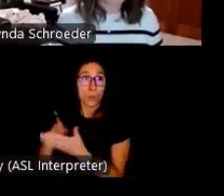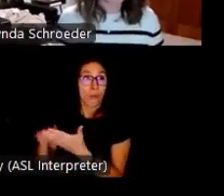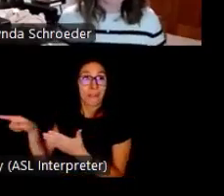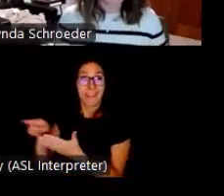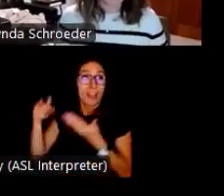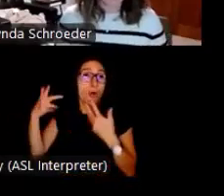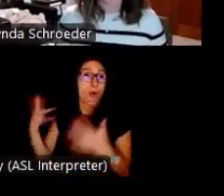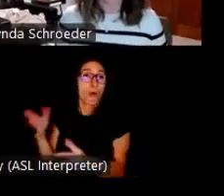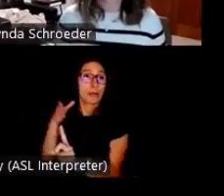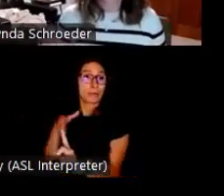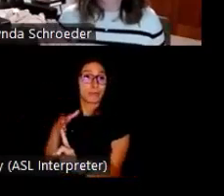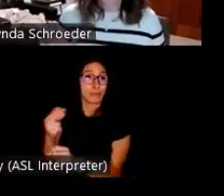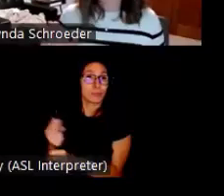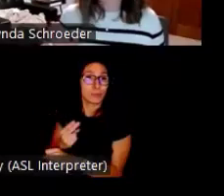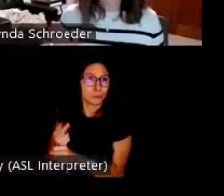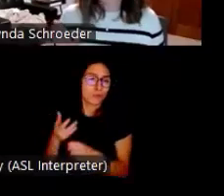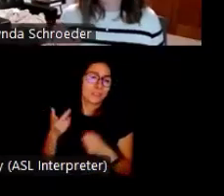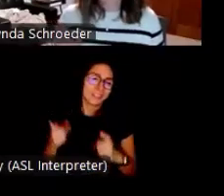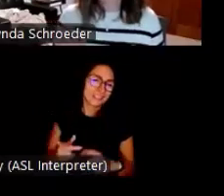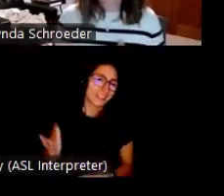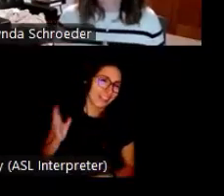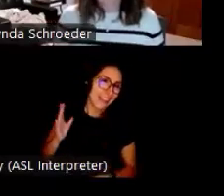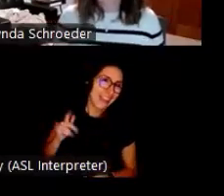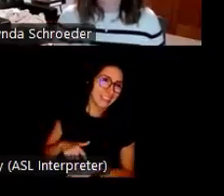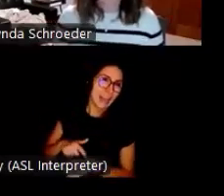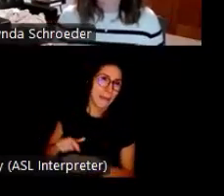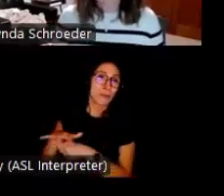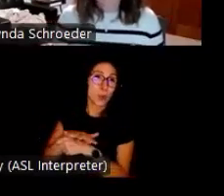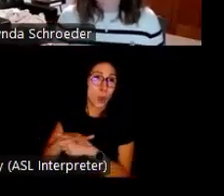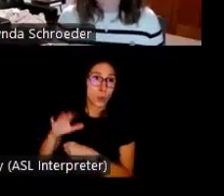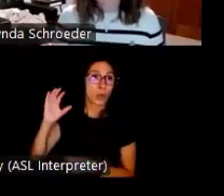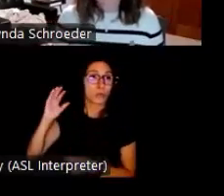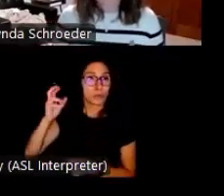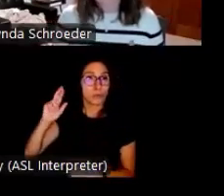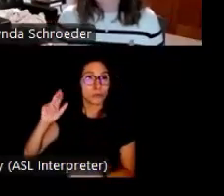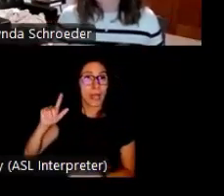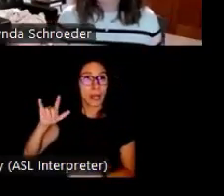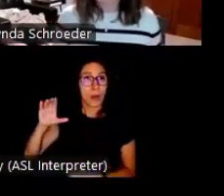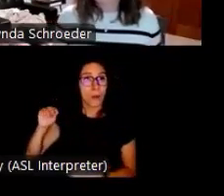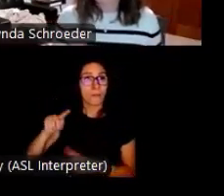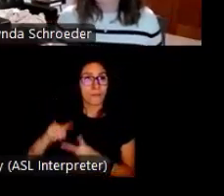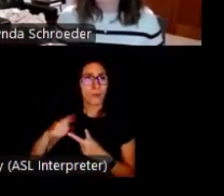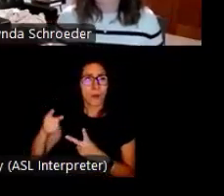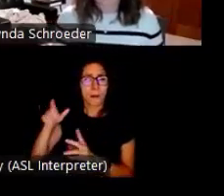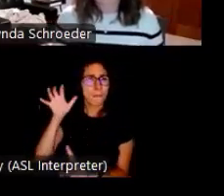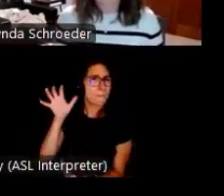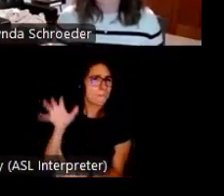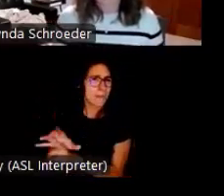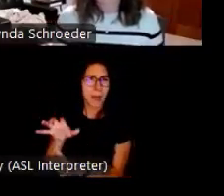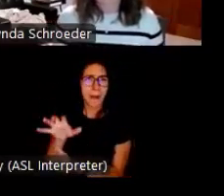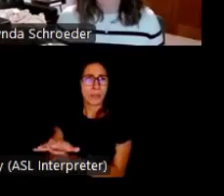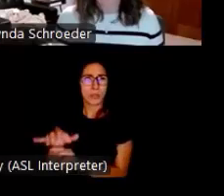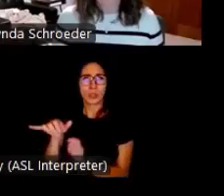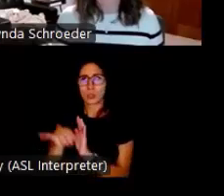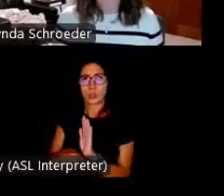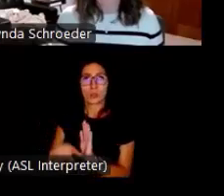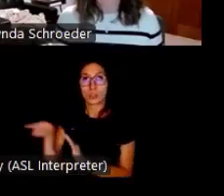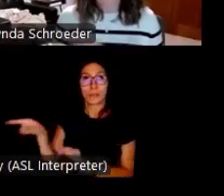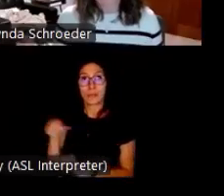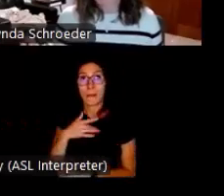at that time, local radio and a really popular YouTube video that they would watch while in their tractors.